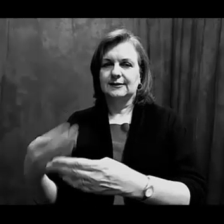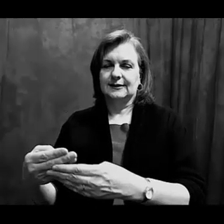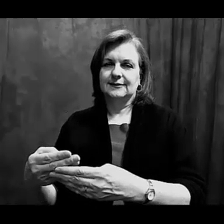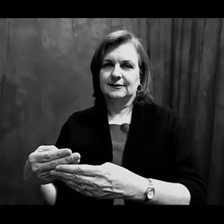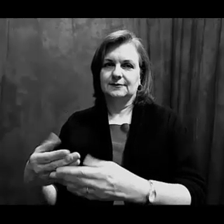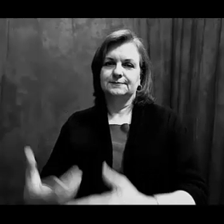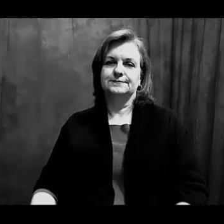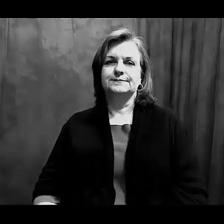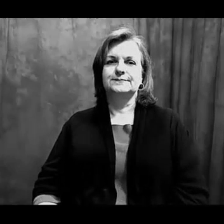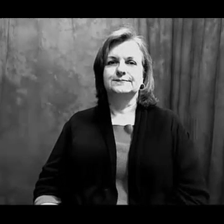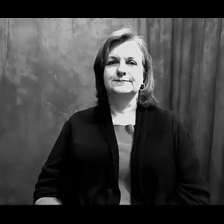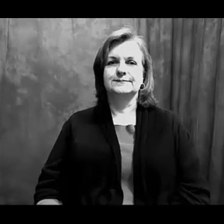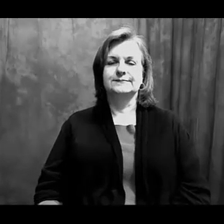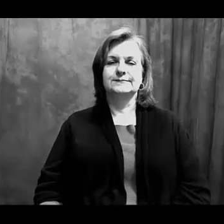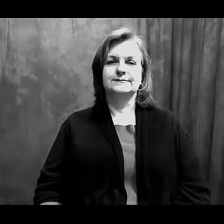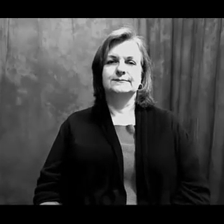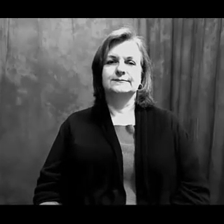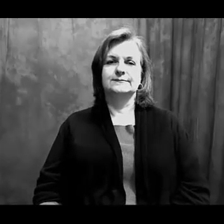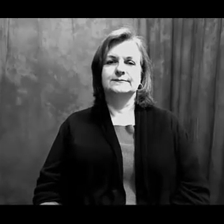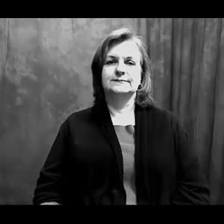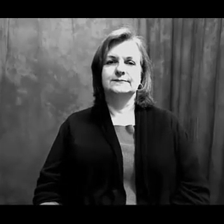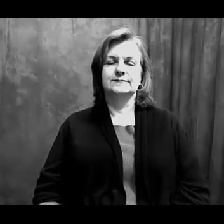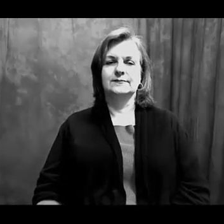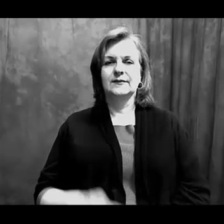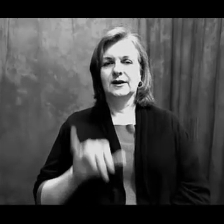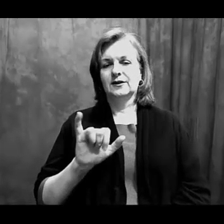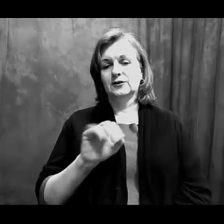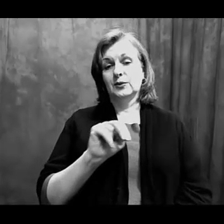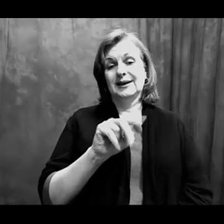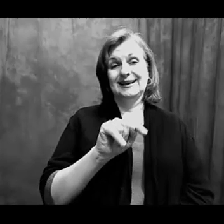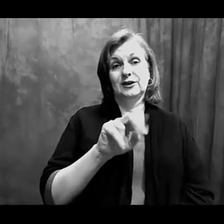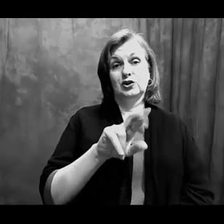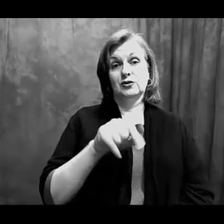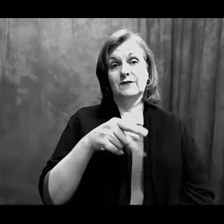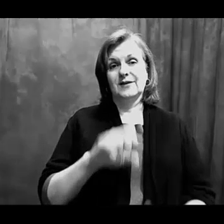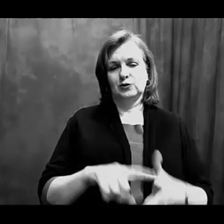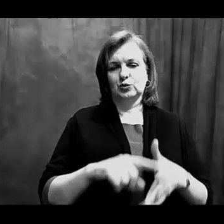process for us to do this! so interphase as normal